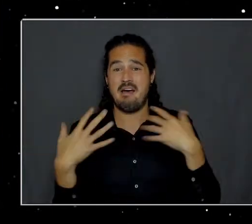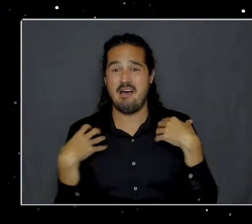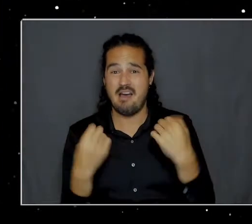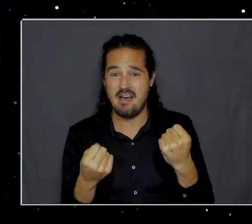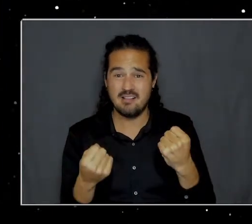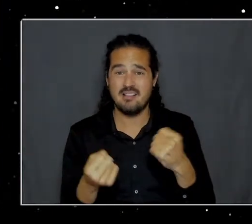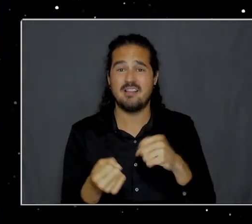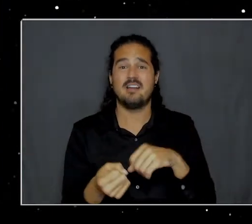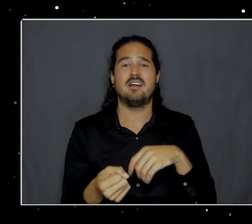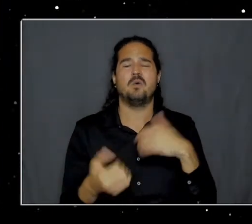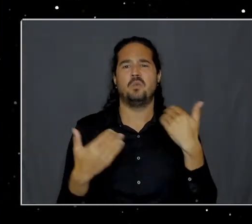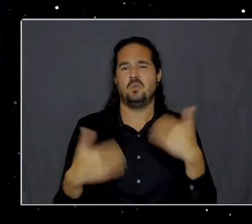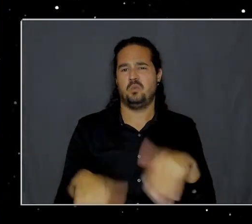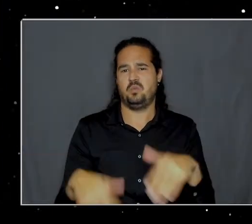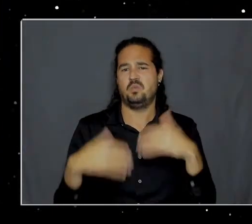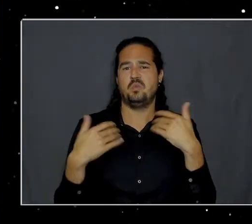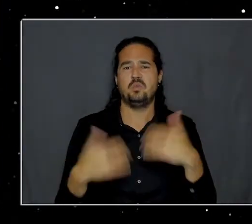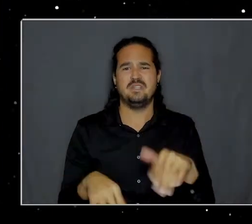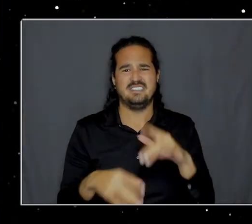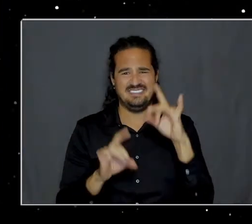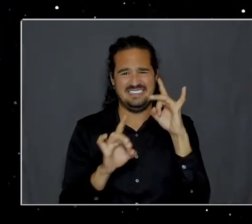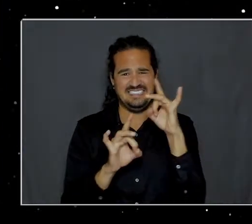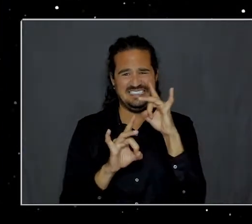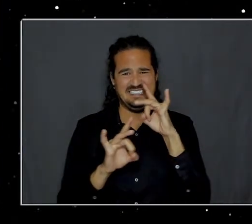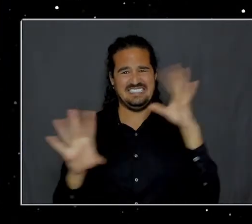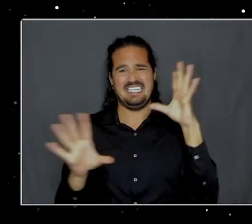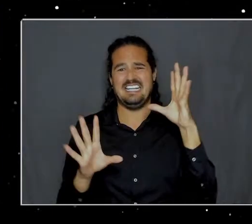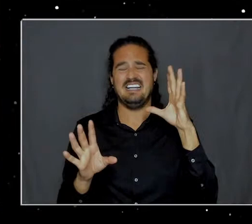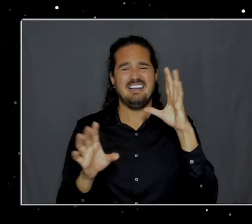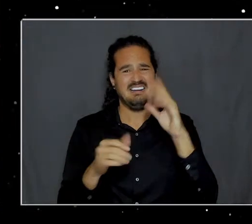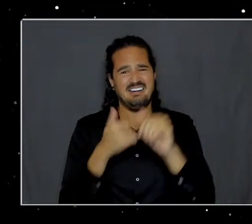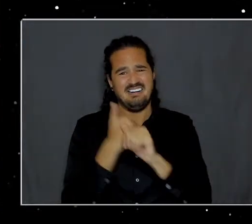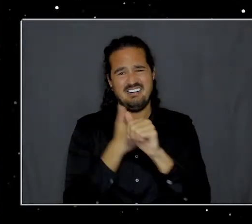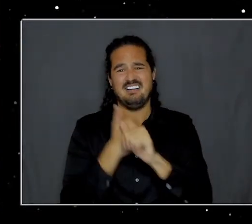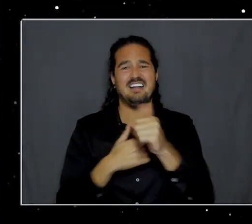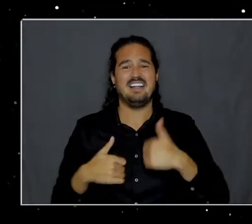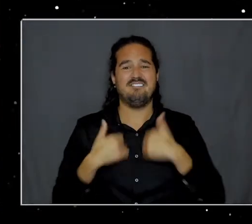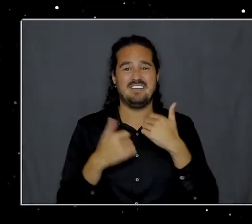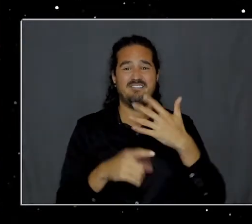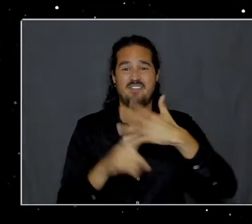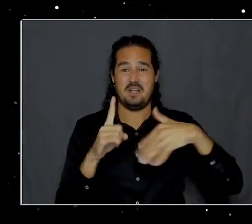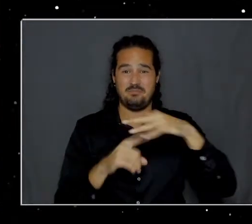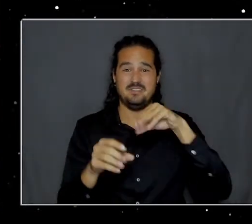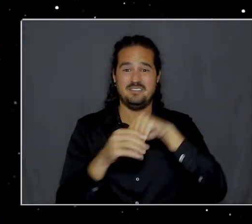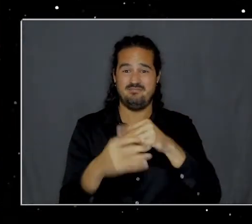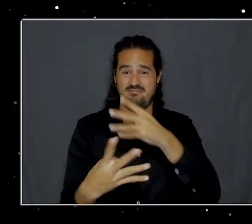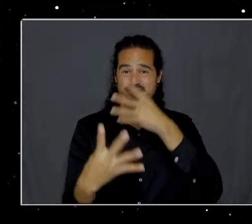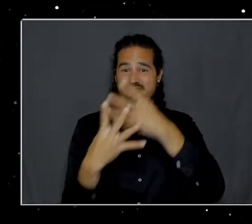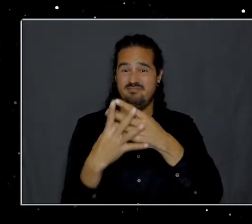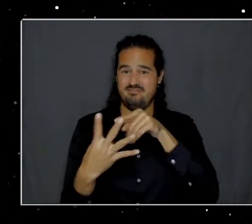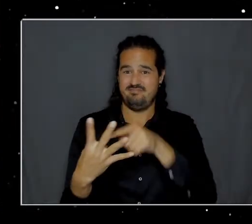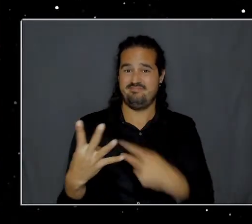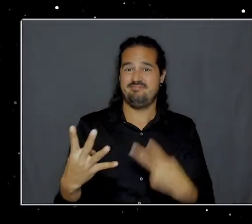THERE WAS CONSISTENT OVERCROWDING, SANITARY ISSUES, LACK OF ACCESS TO MEDICAL CARE, AND MENTAL HEALTH CARE. REALLY, REALLY DIRE LIVING SITUATIONS FOR THOSE WHO WERE